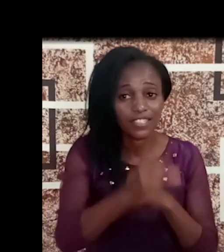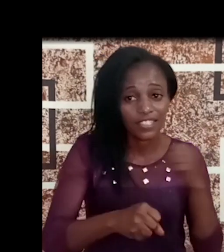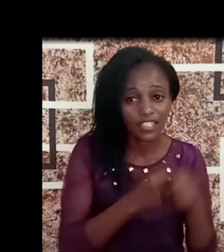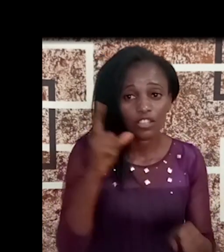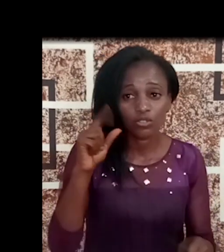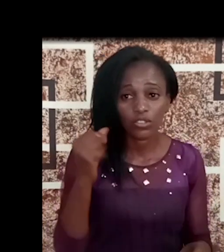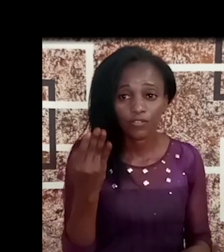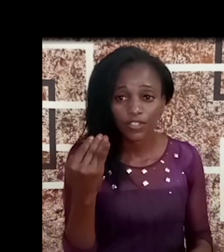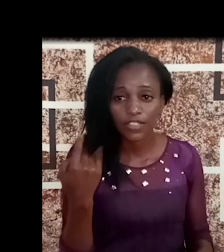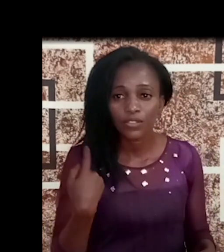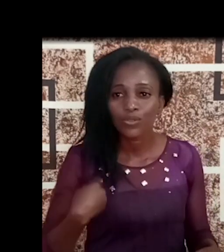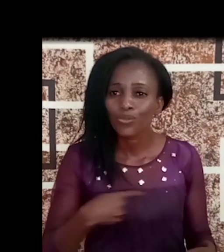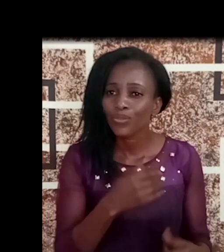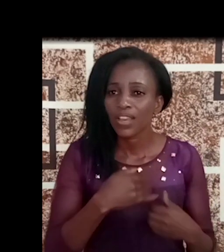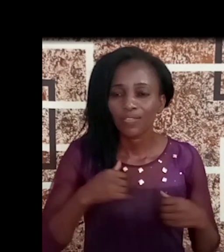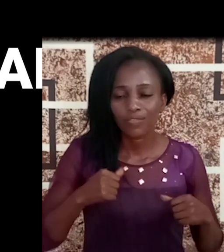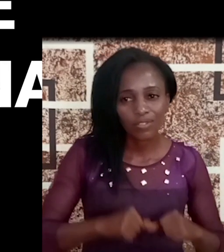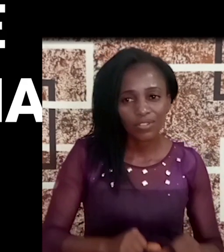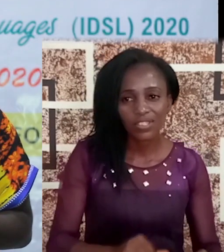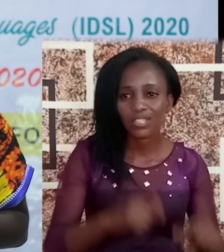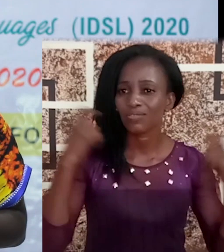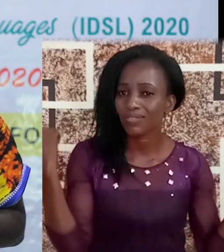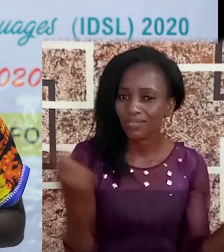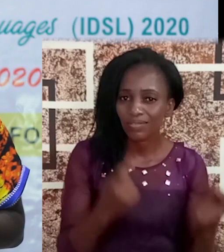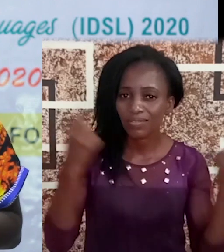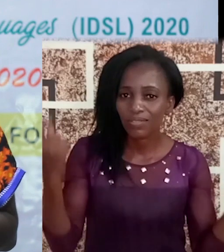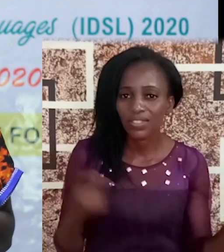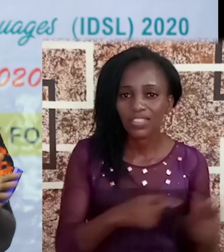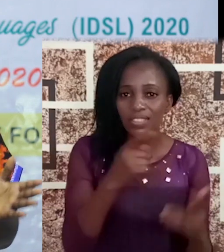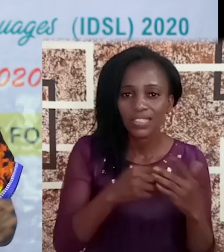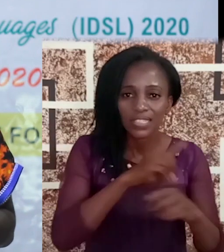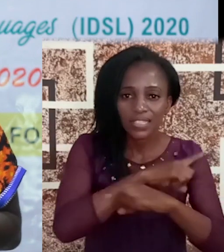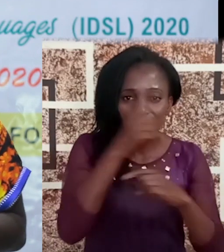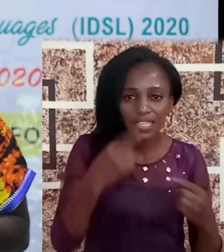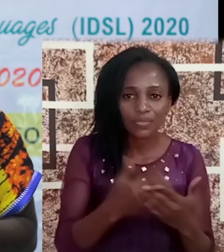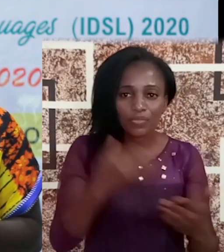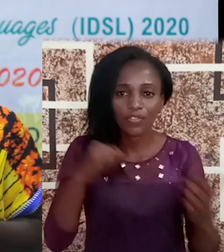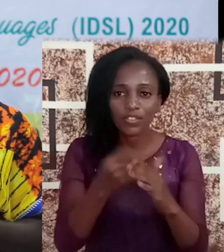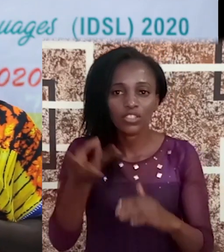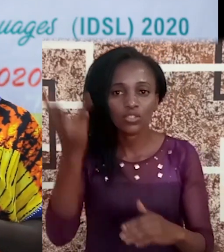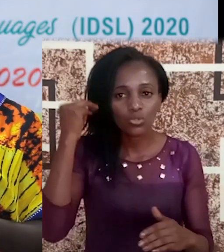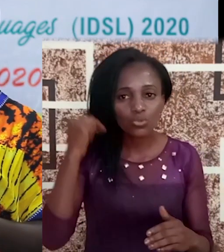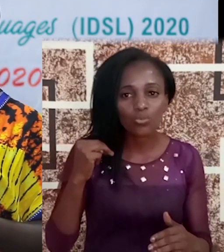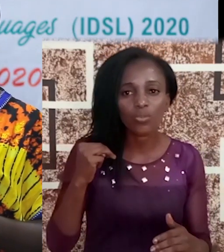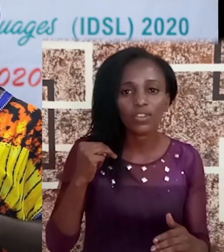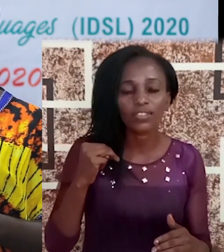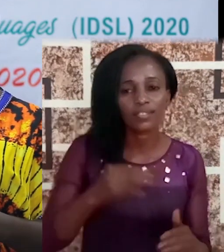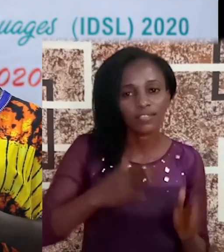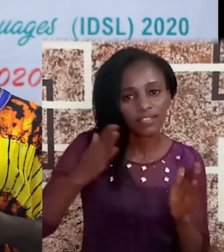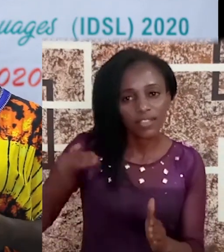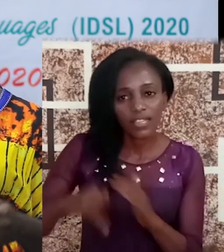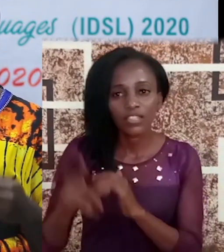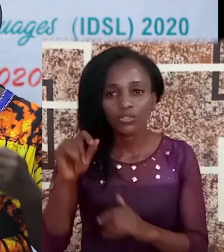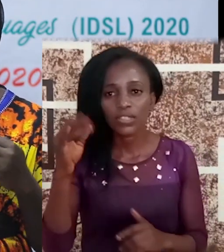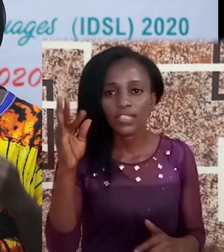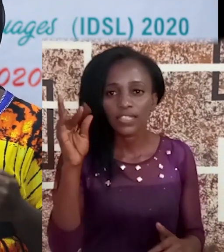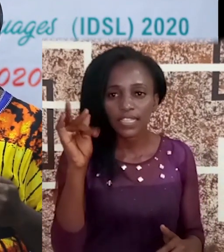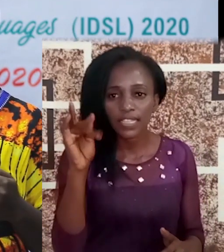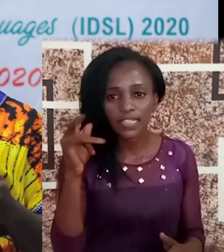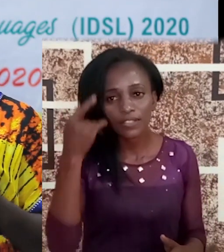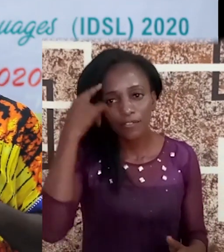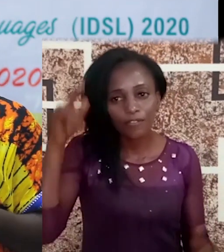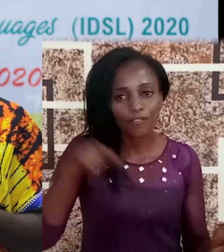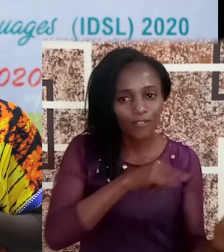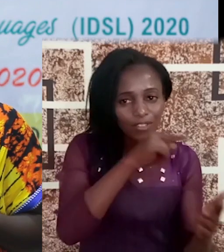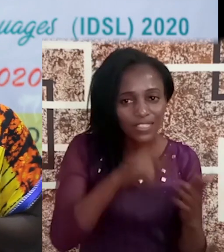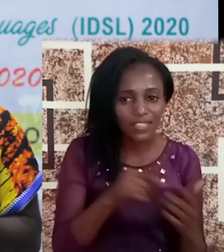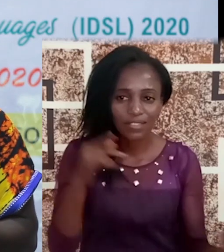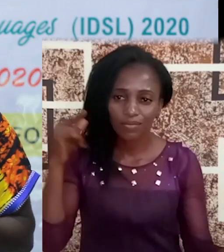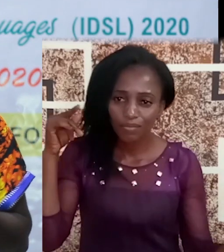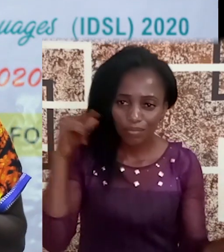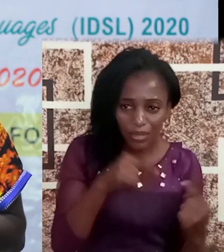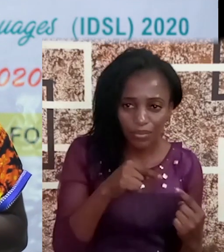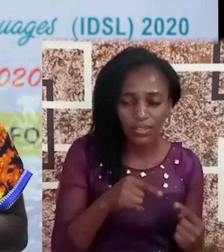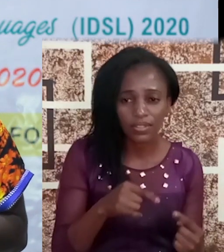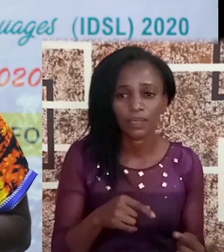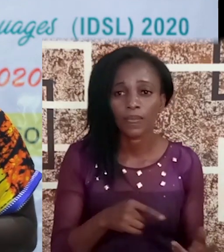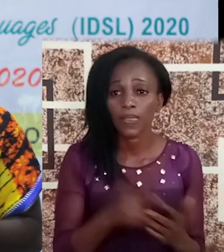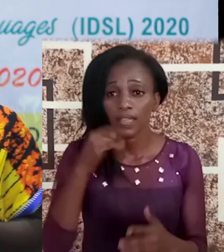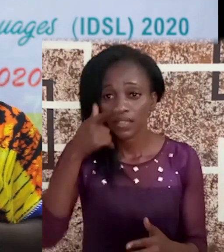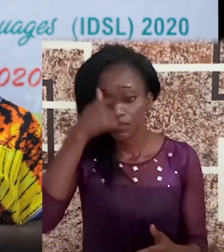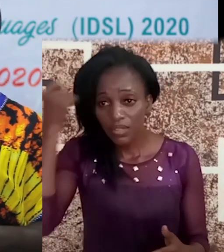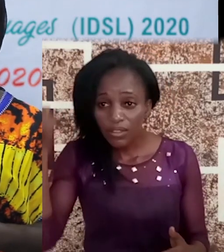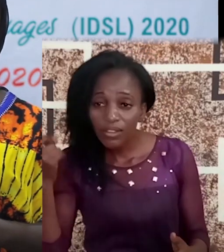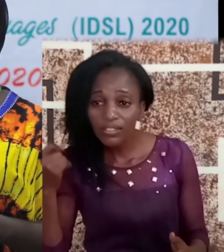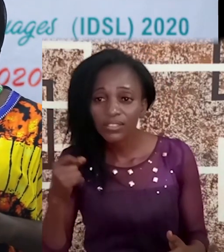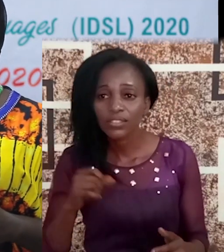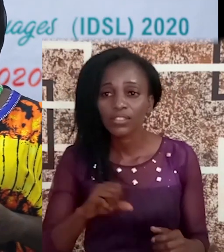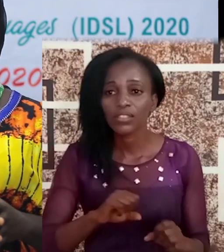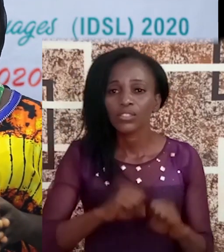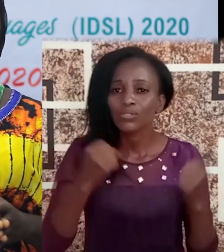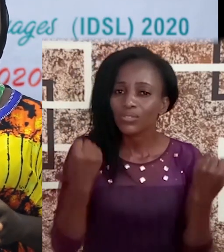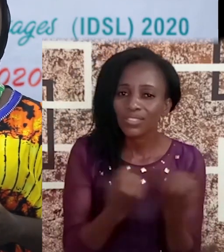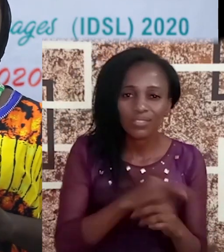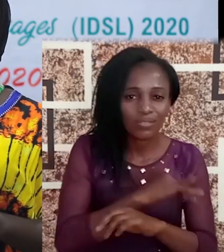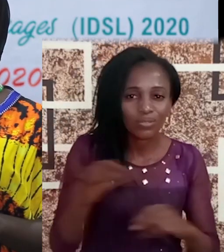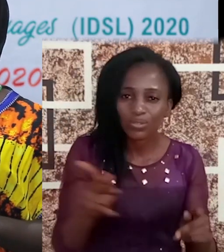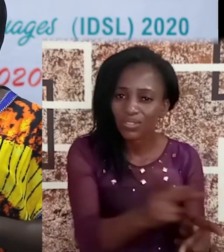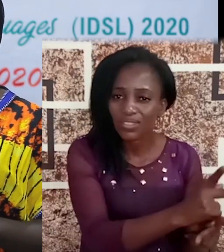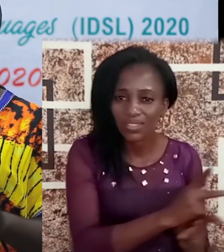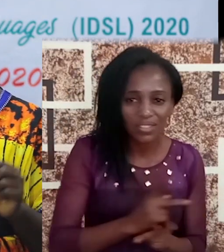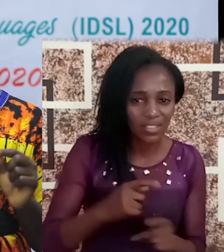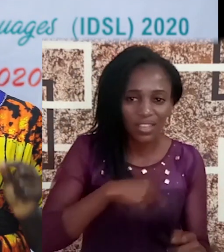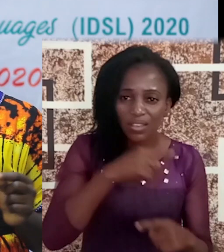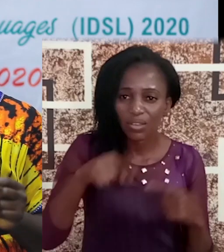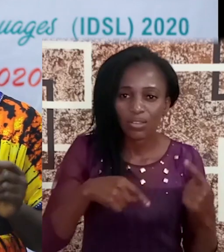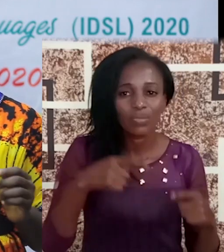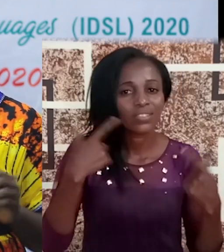Since we began our operations in Imo State, Nigeria in 2014, we have continued to celebrate